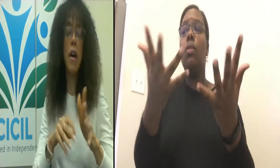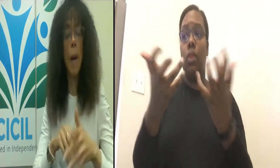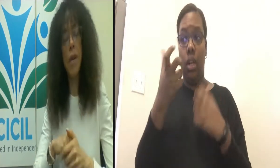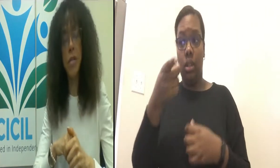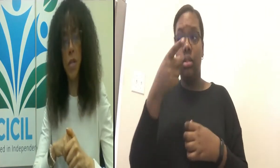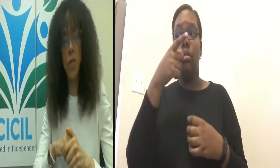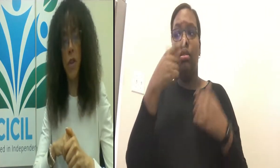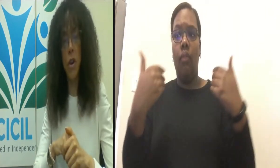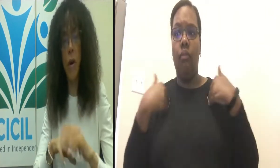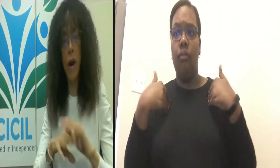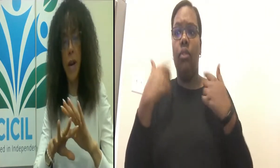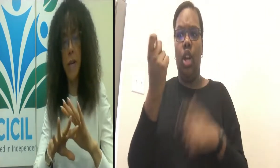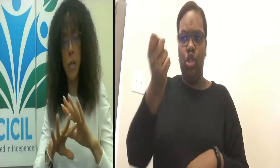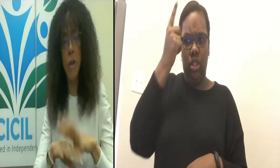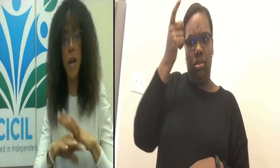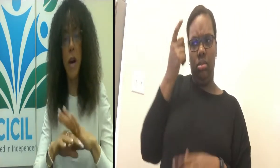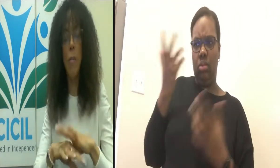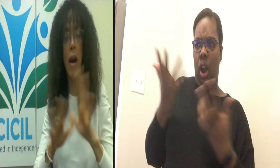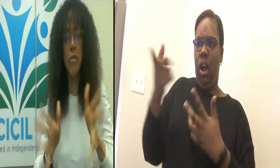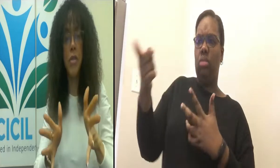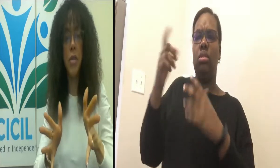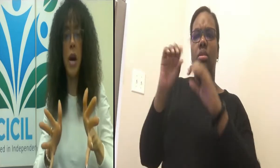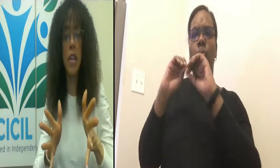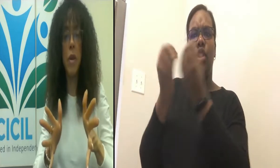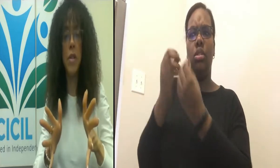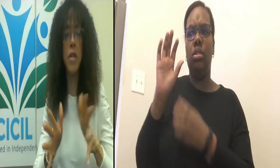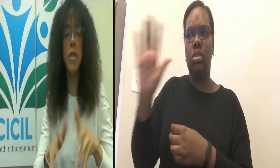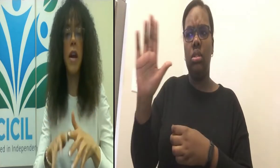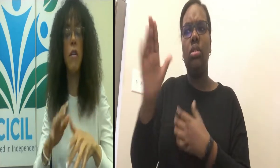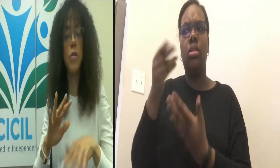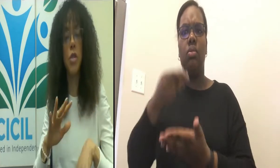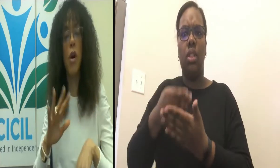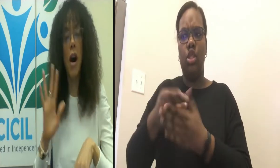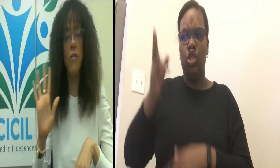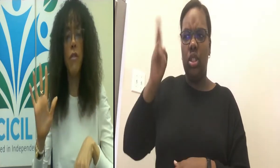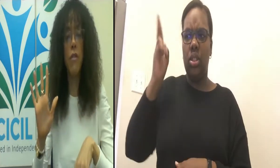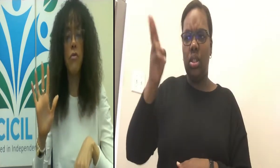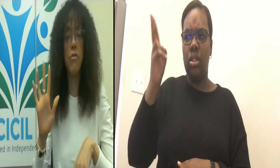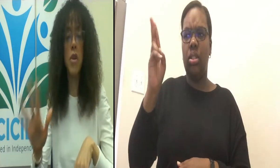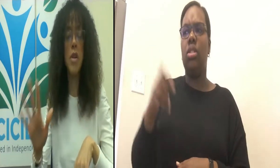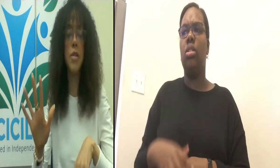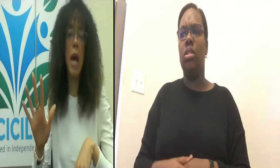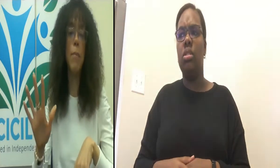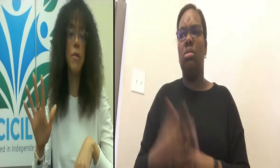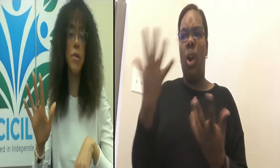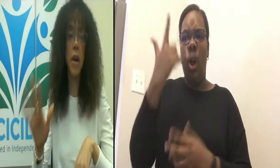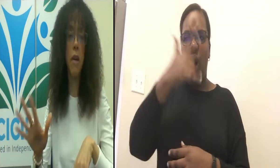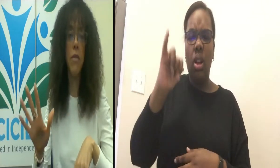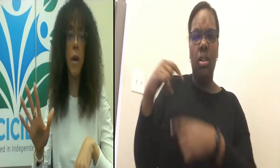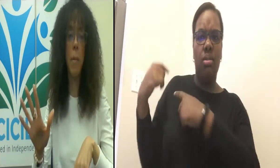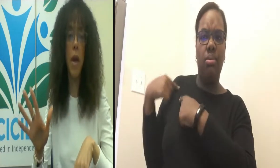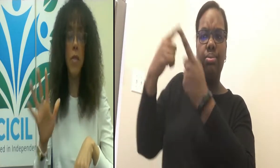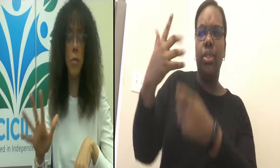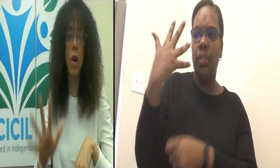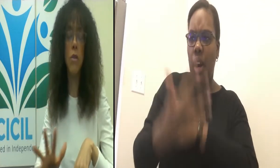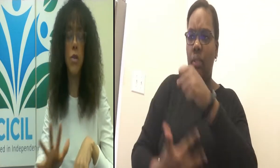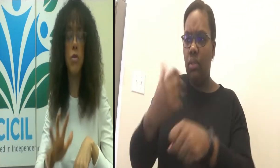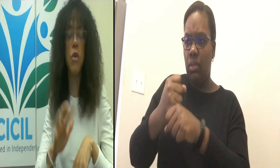So in the paper that accompanies this video I speak about these documents and